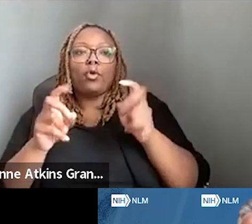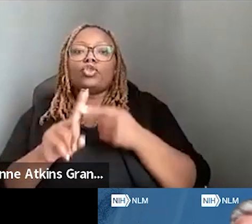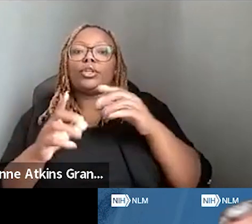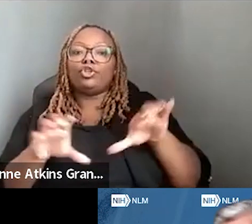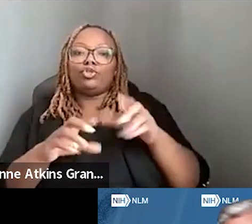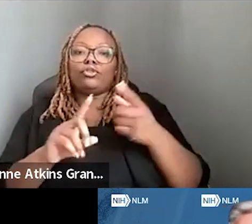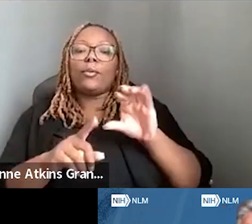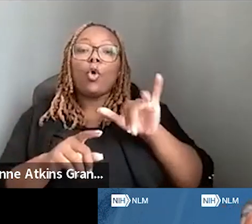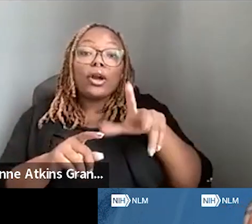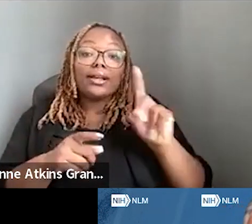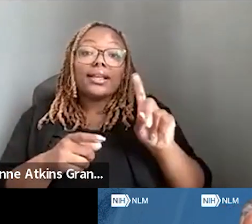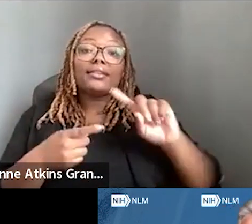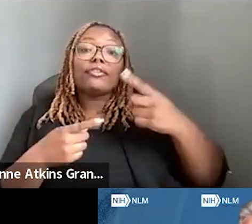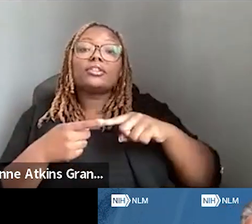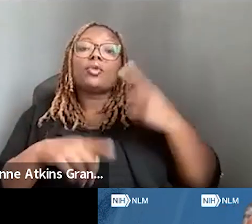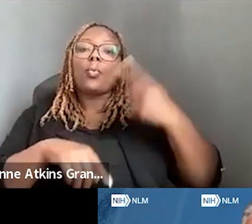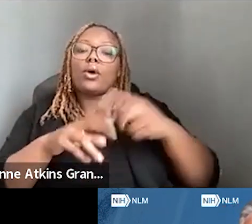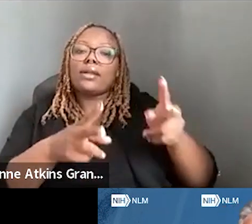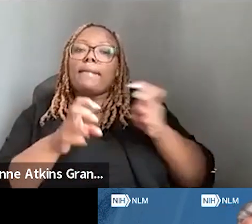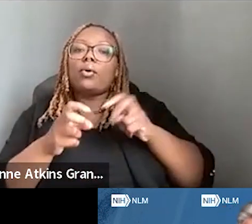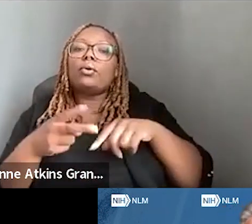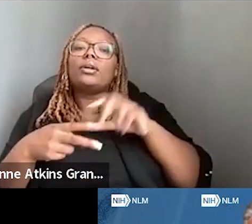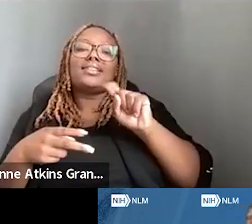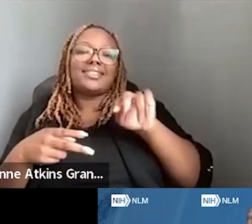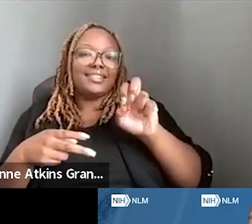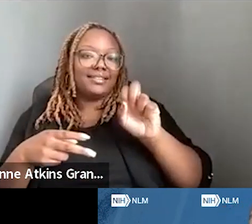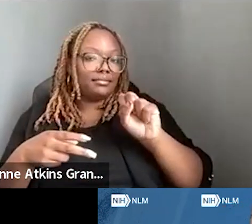The first one is one-time pull, static, everything goes into the document.